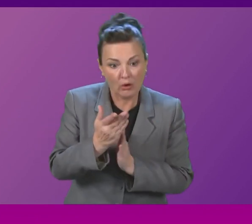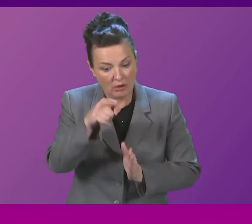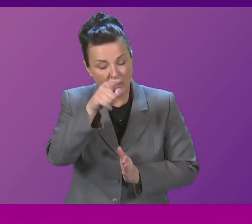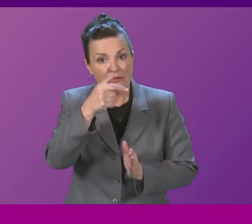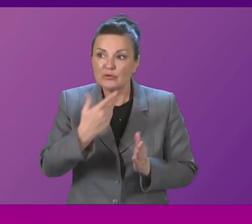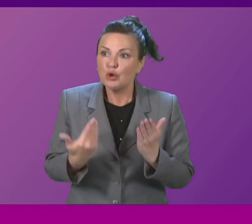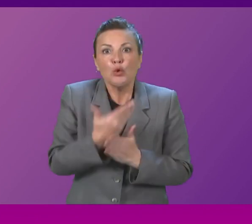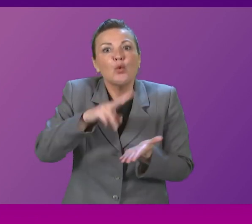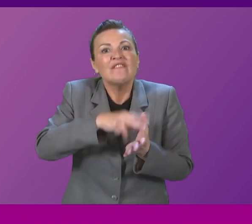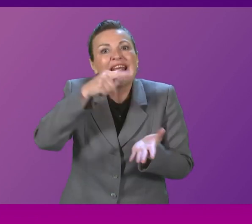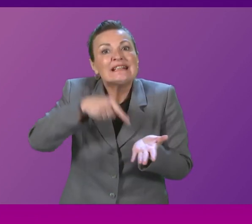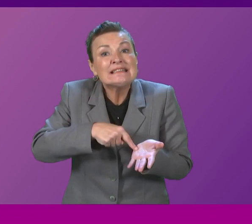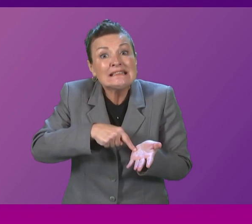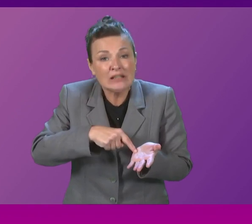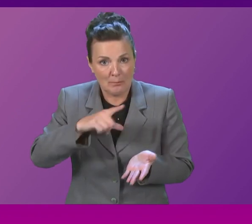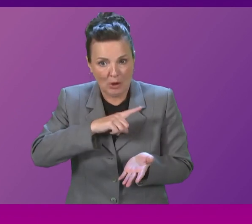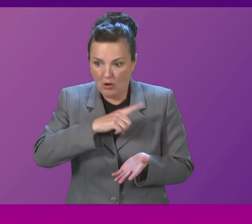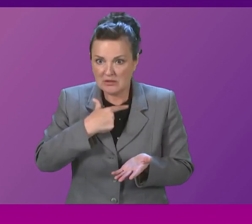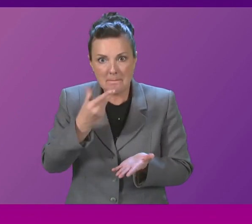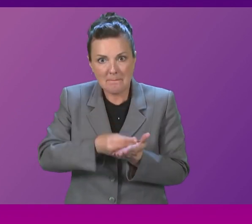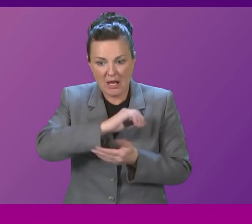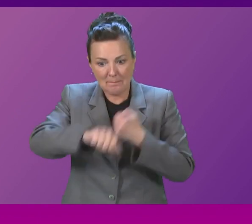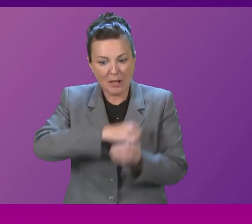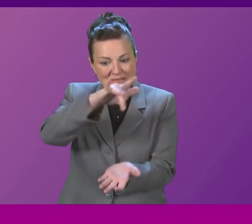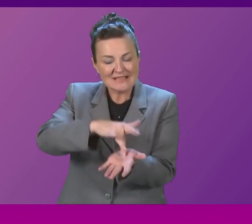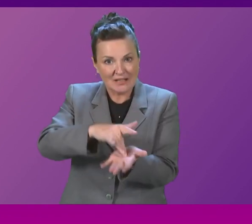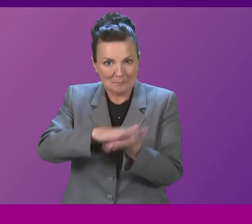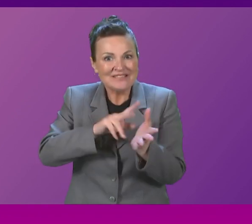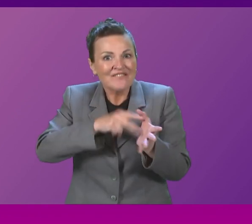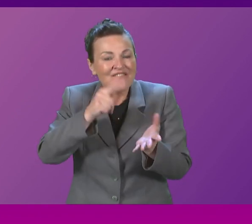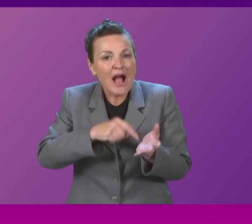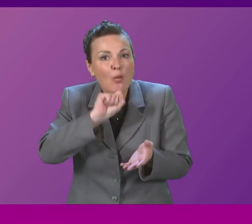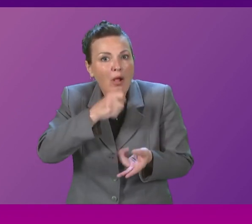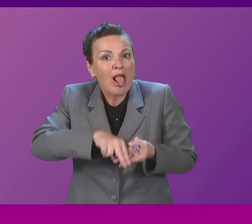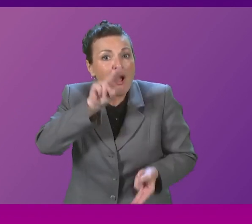If the First Minister has £1 billion to spare, every care worker in Scotland can think of